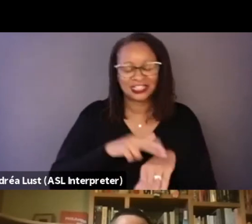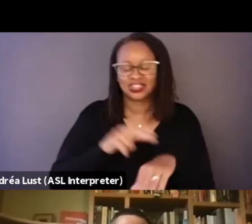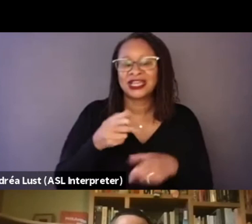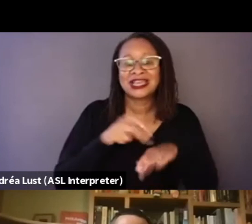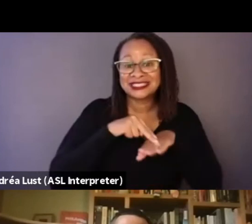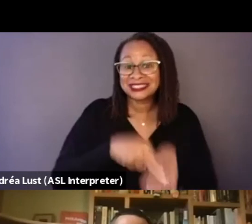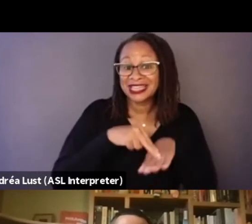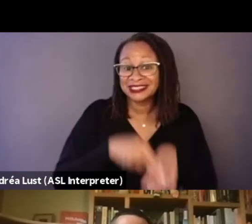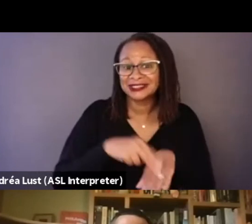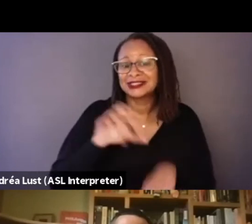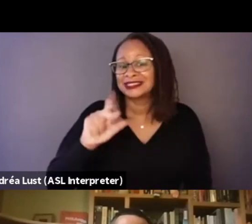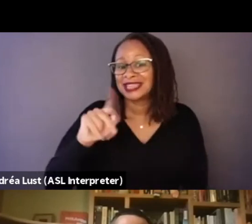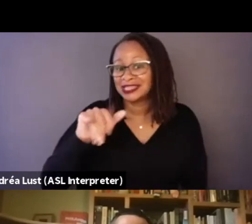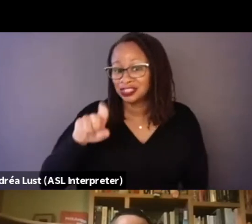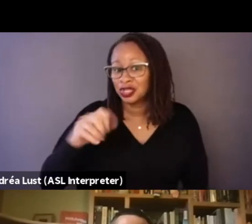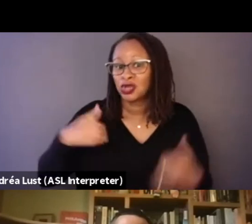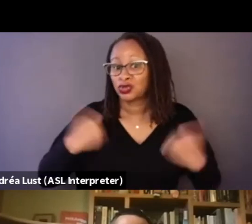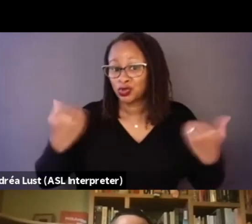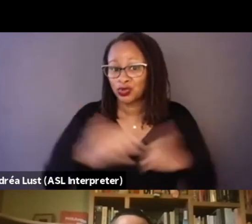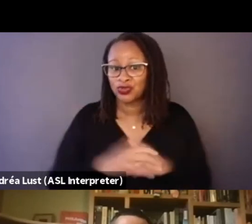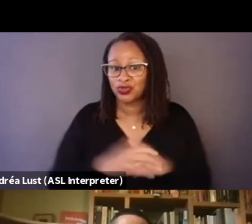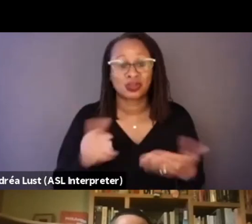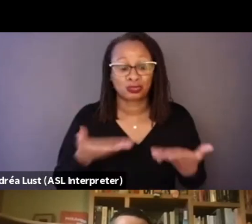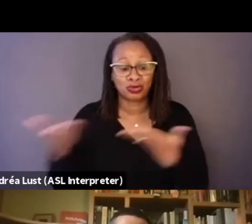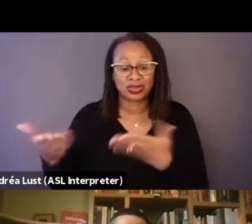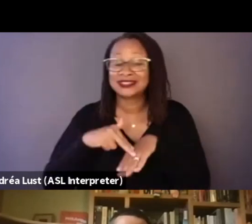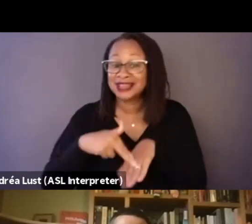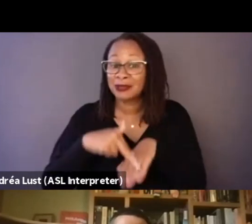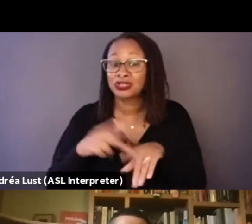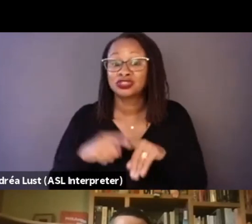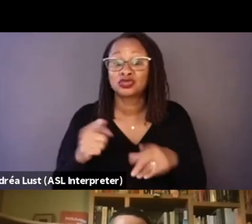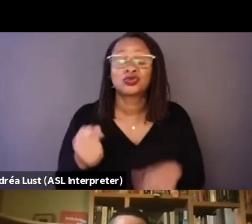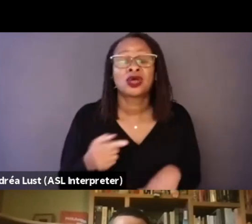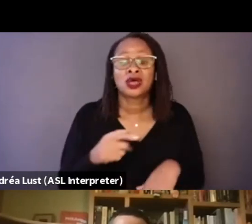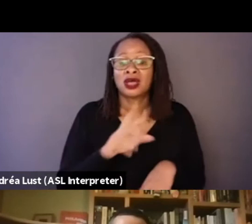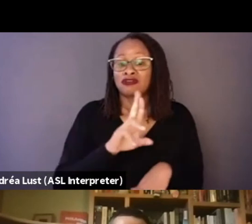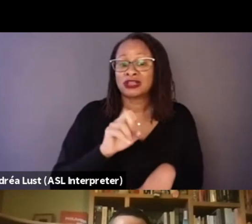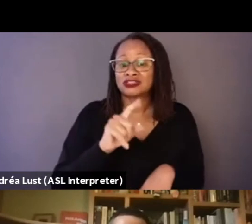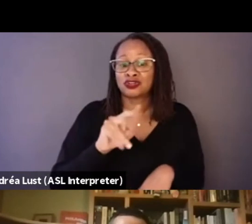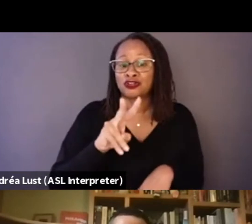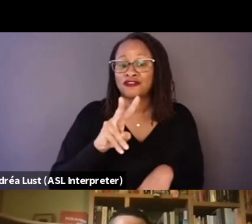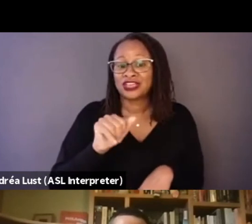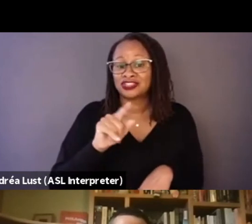to reservations all across North America, as a means of empowerment